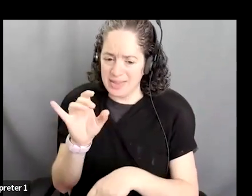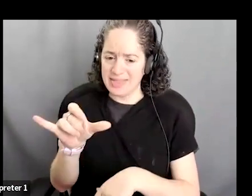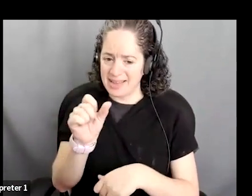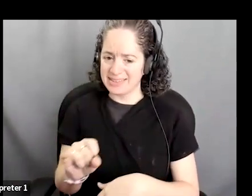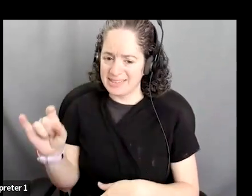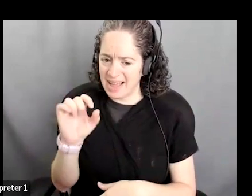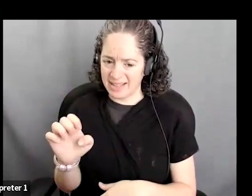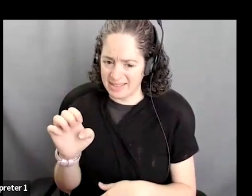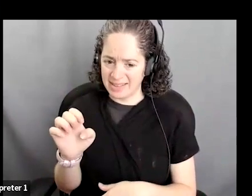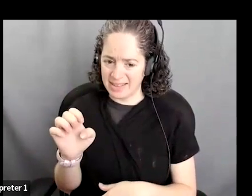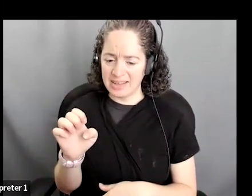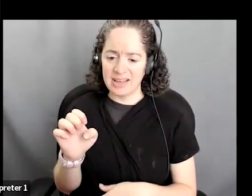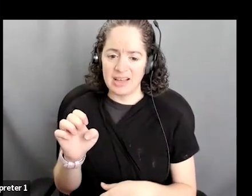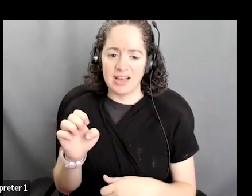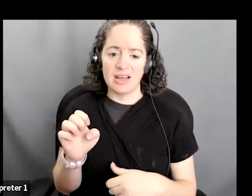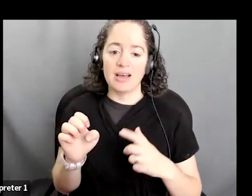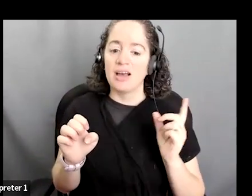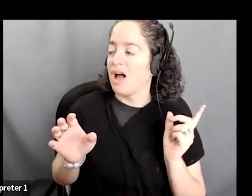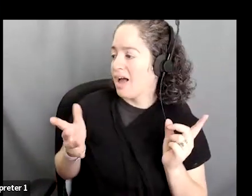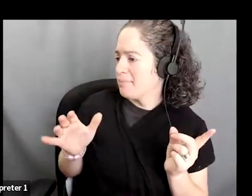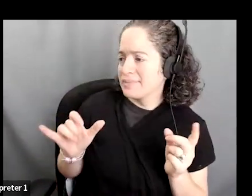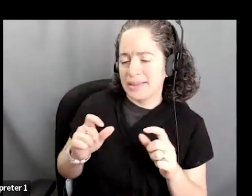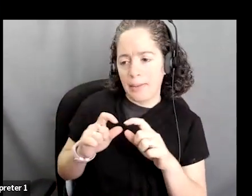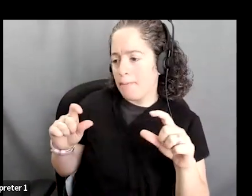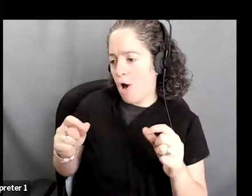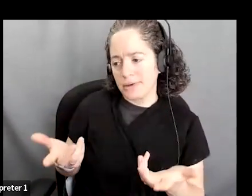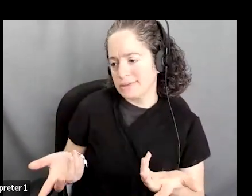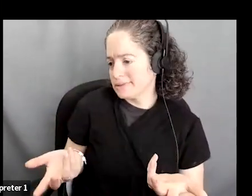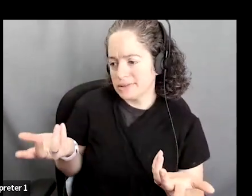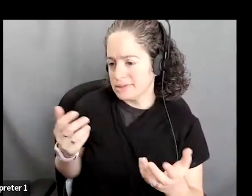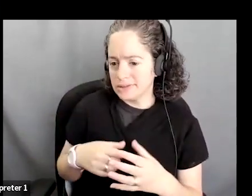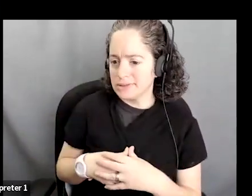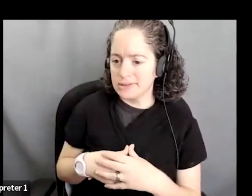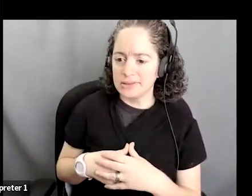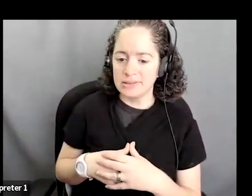Most of the-- It's a box [crosstalk].